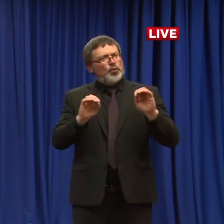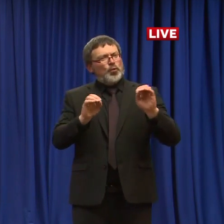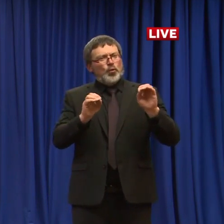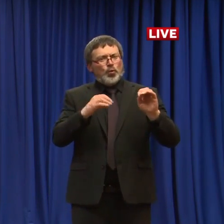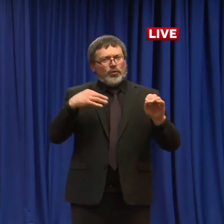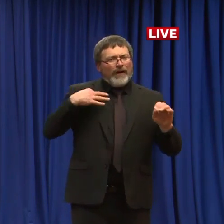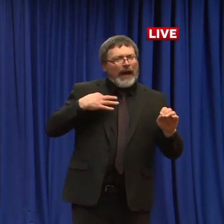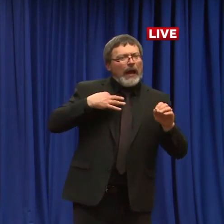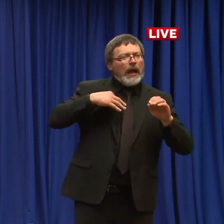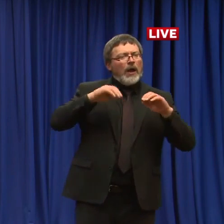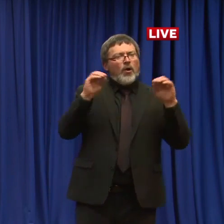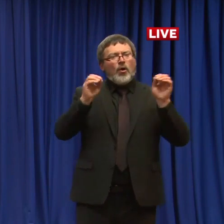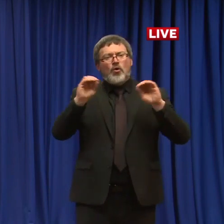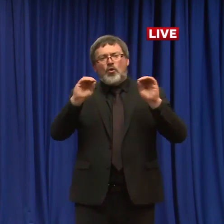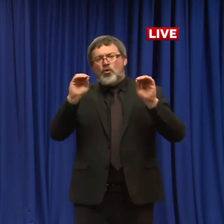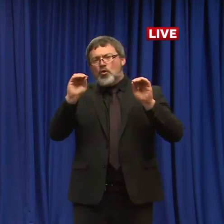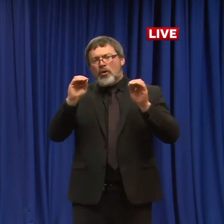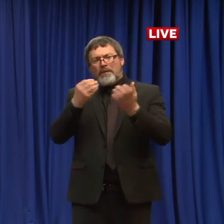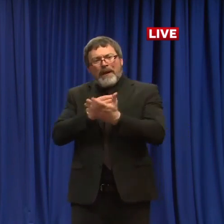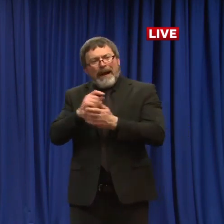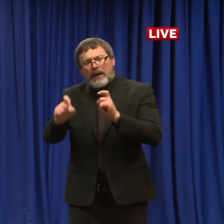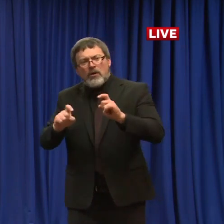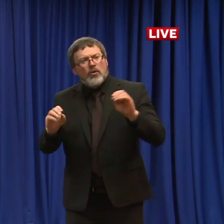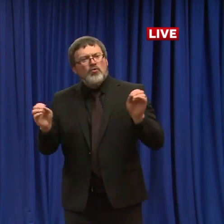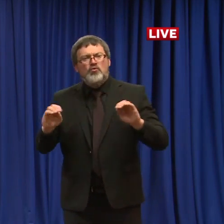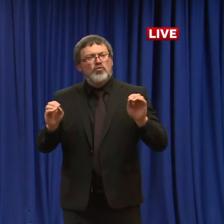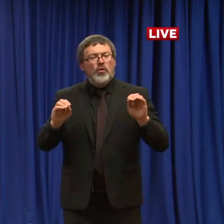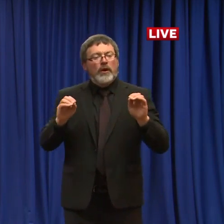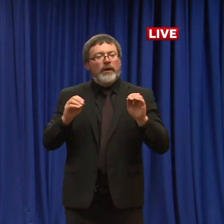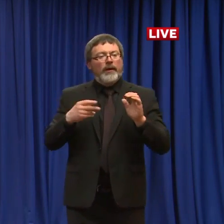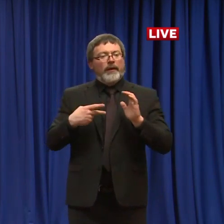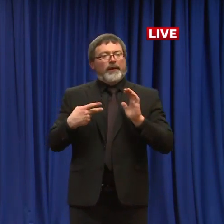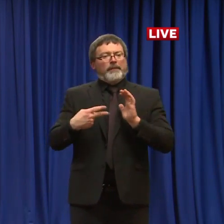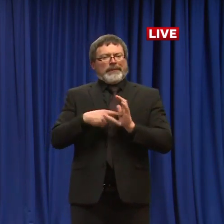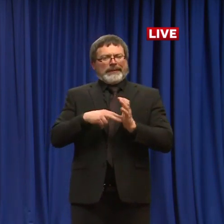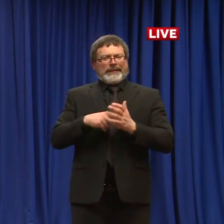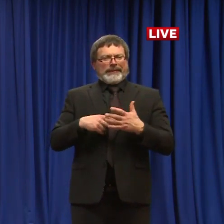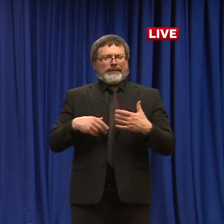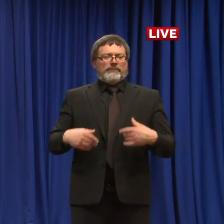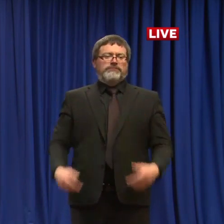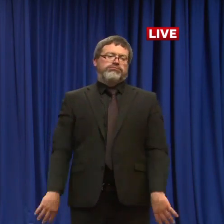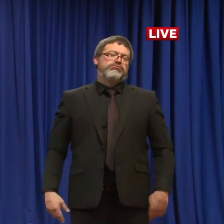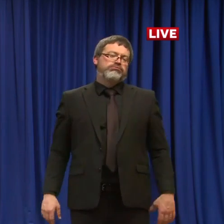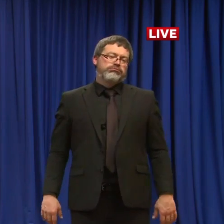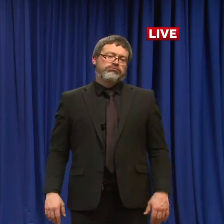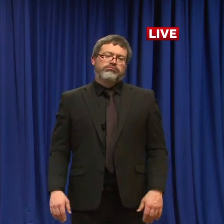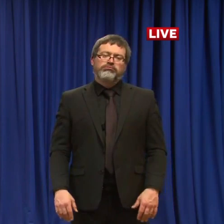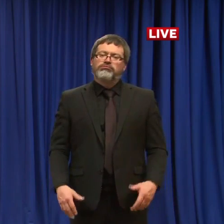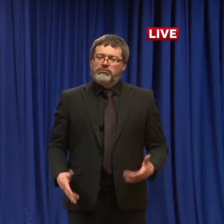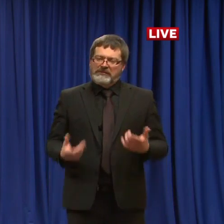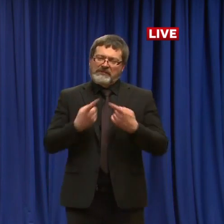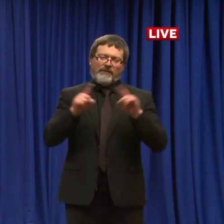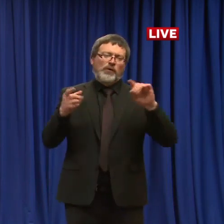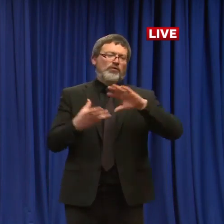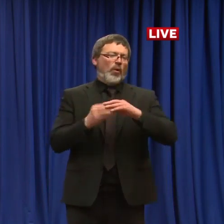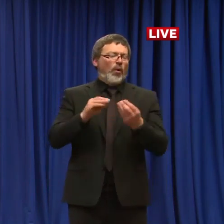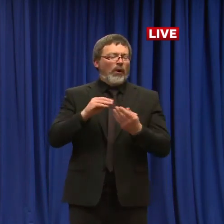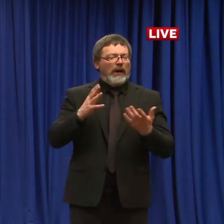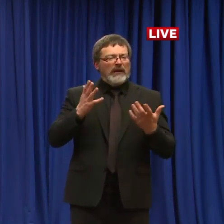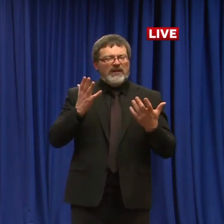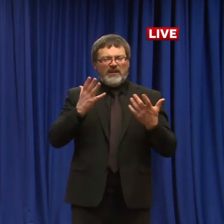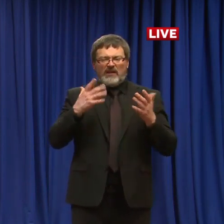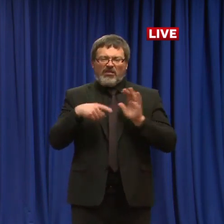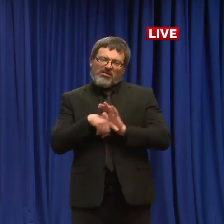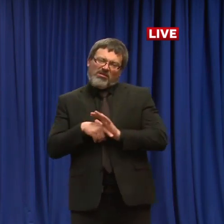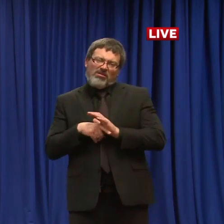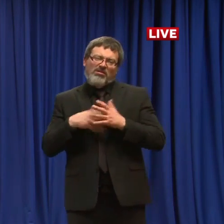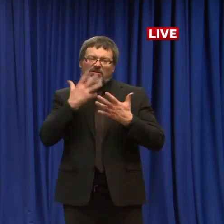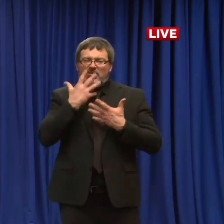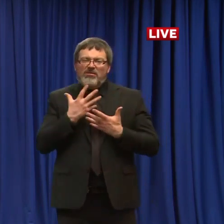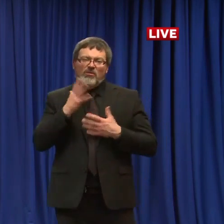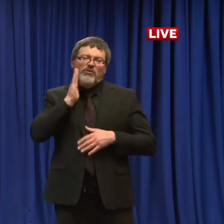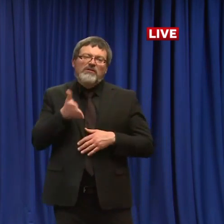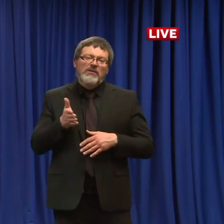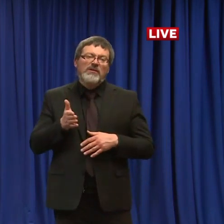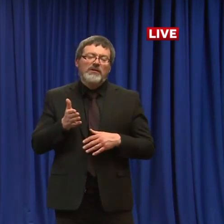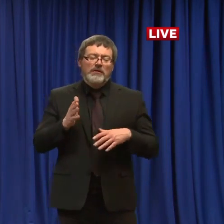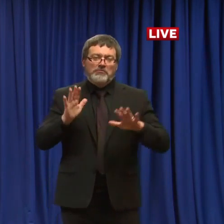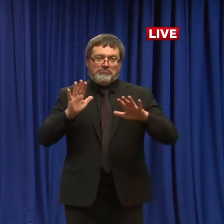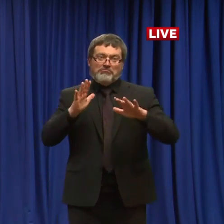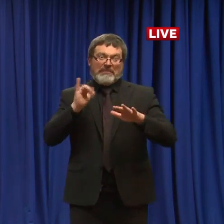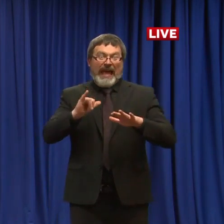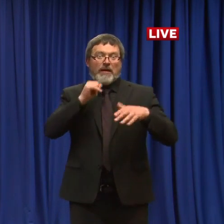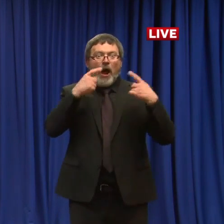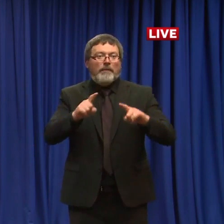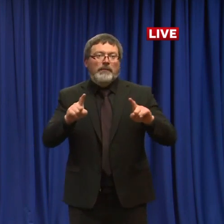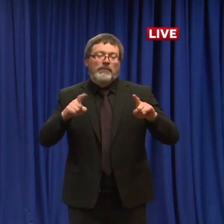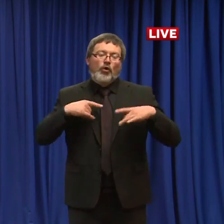IF NOT FOR THE VERY DIFFICULT DECISIONS AND EFFORTS THAT NOT NOT JUST WE TOOK HERE IN CONCORD, BUT THAT THE CITIZENS OF NEW HAMPSHI TOOK ON THEMSELVES AND TOOK THAT